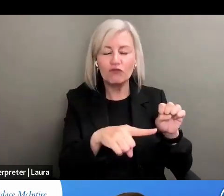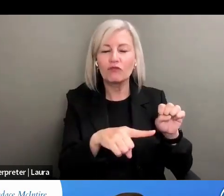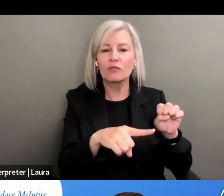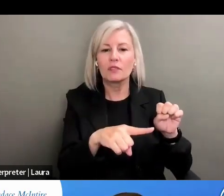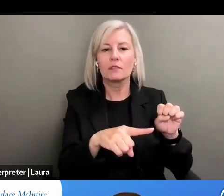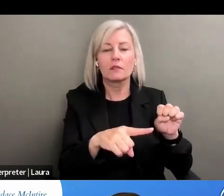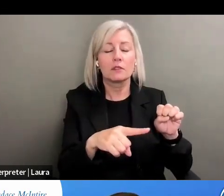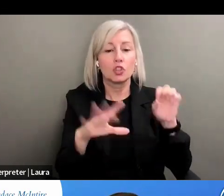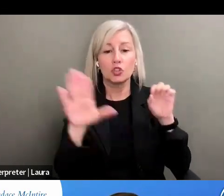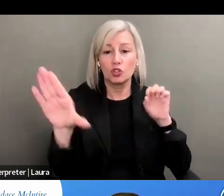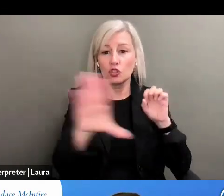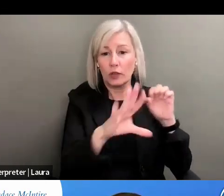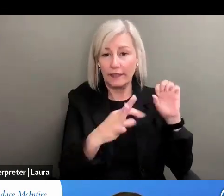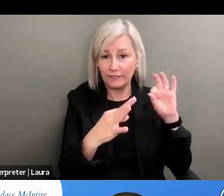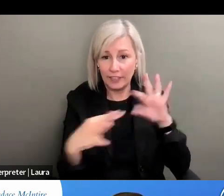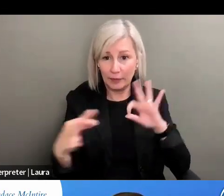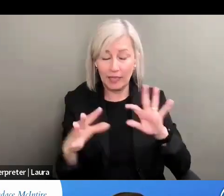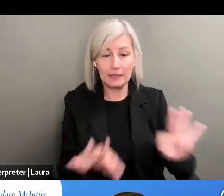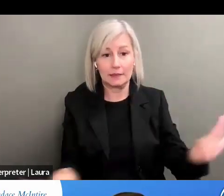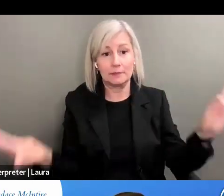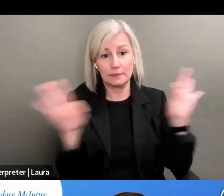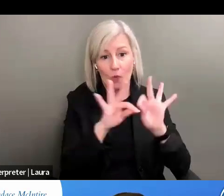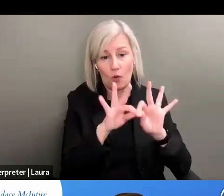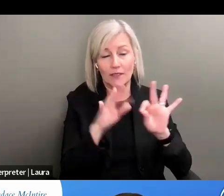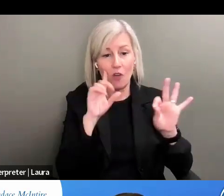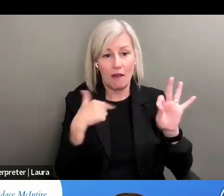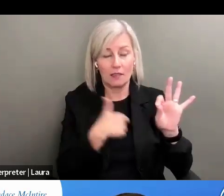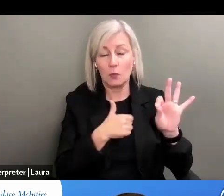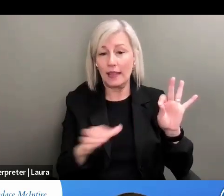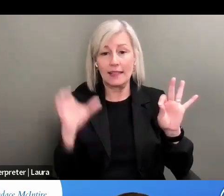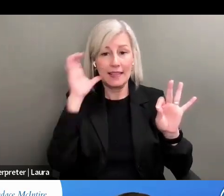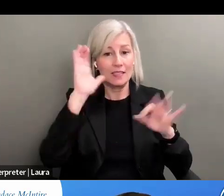feedback is is important to us. We listen to all of your feedback.